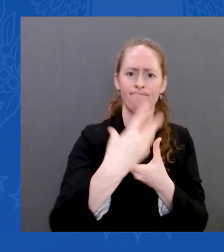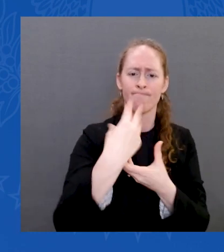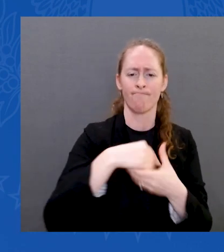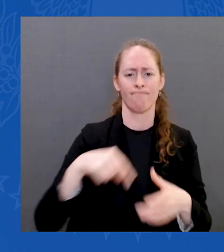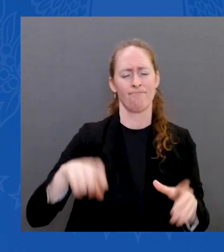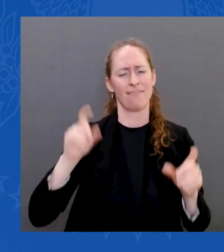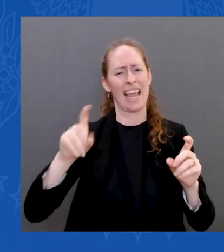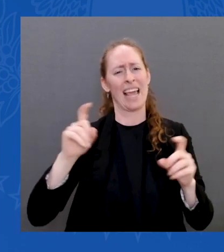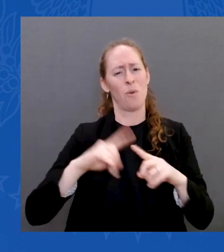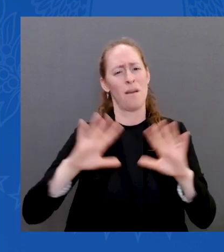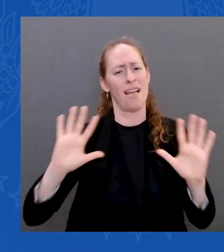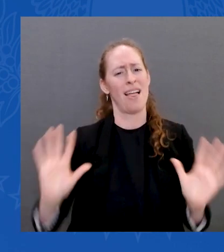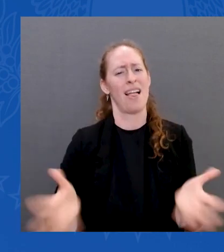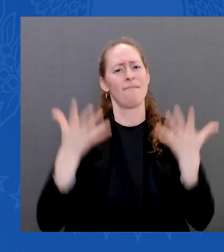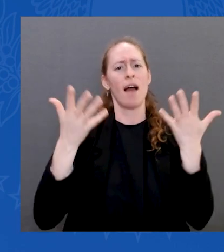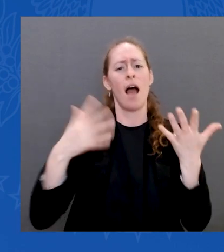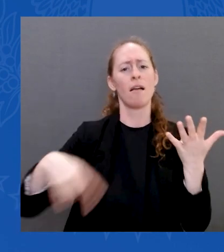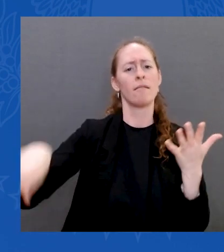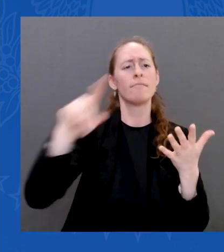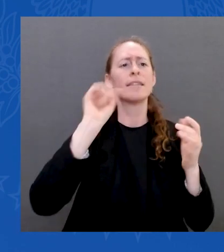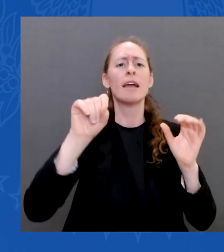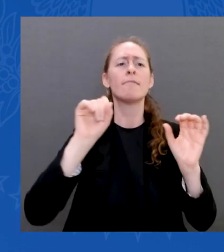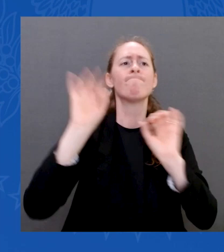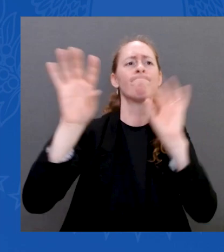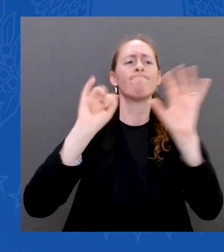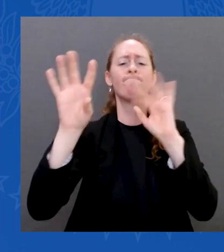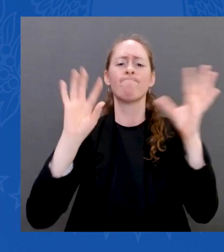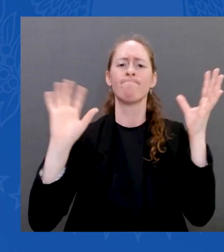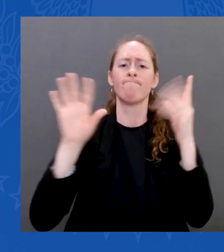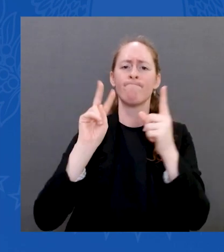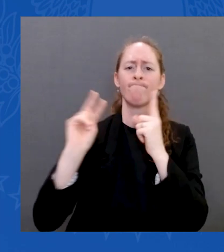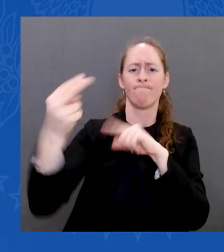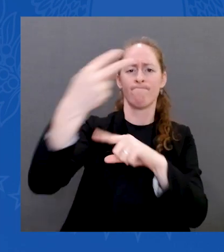Thank you. You're welcome. We